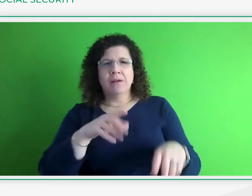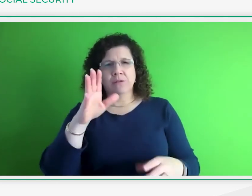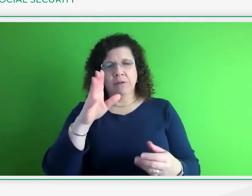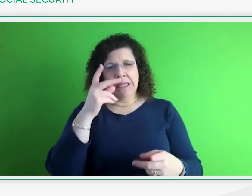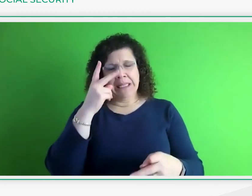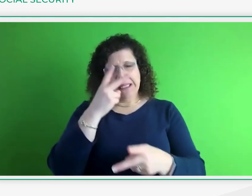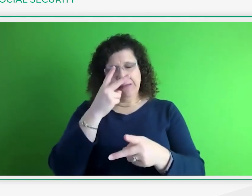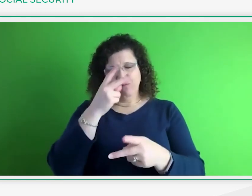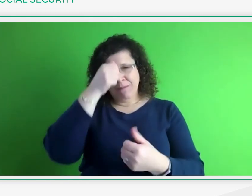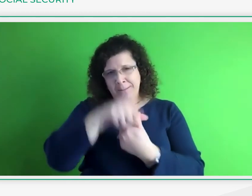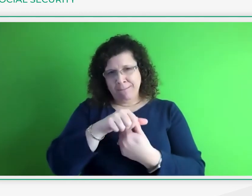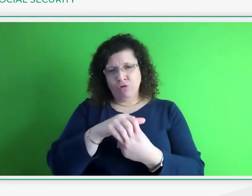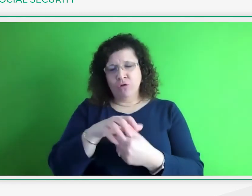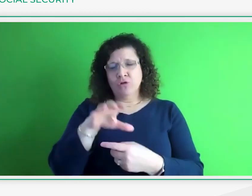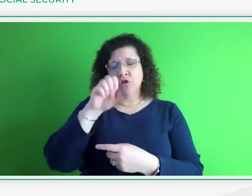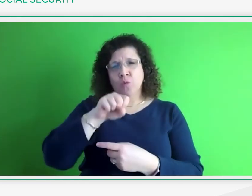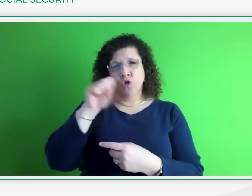Do not reply to the email.